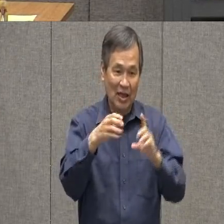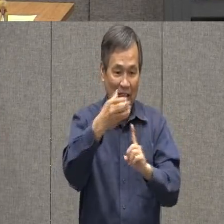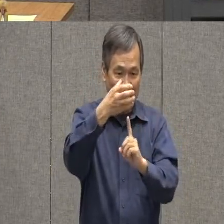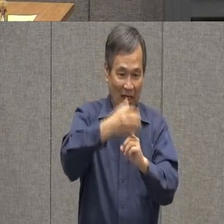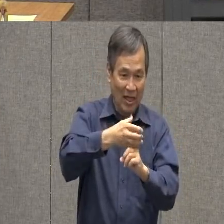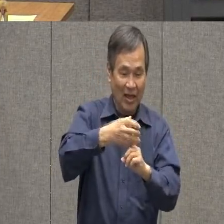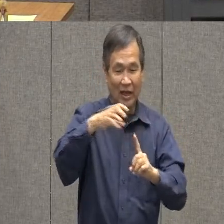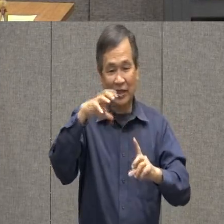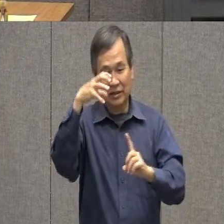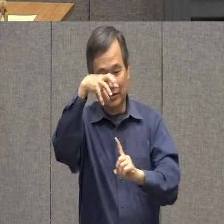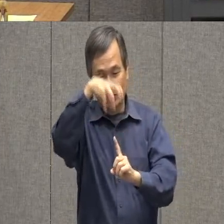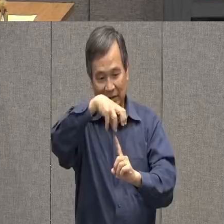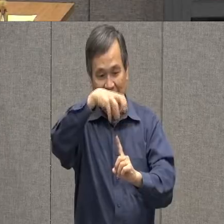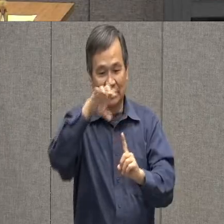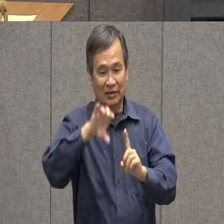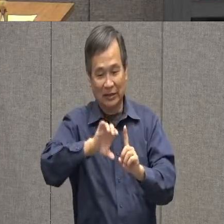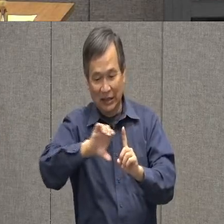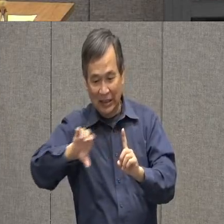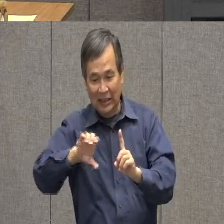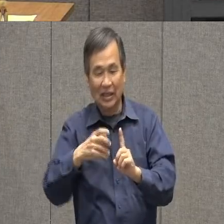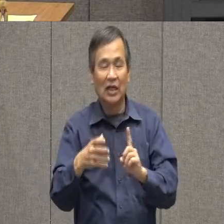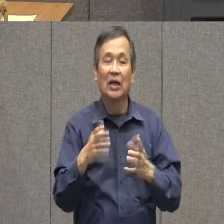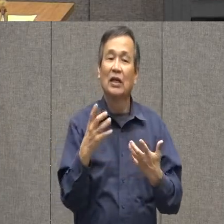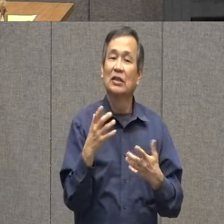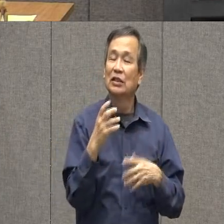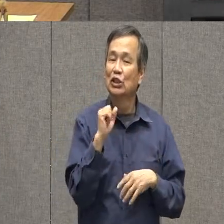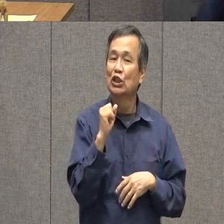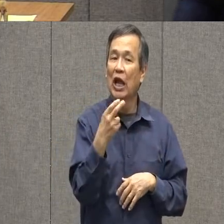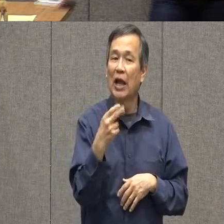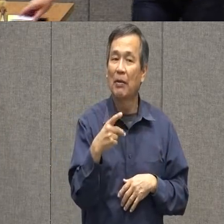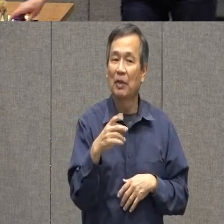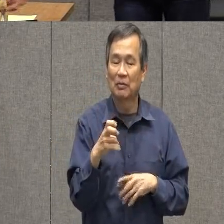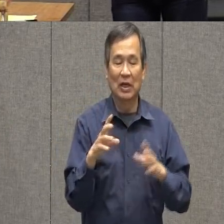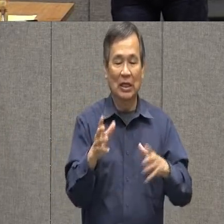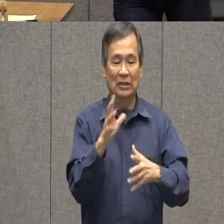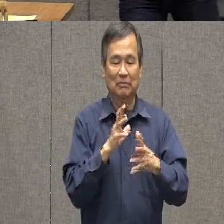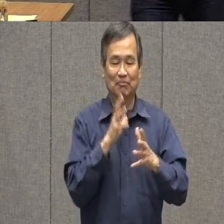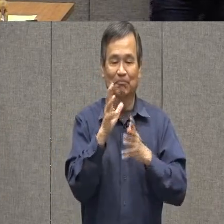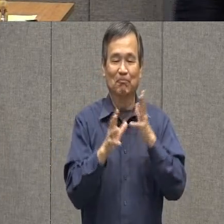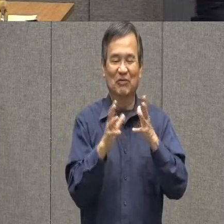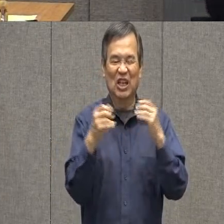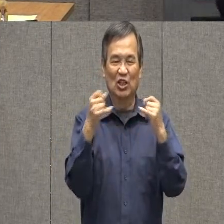We layer up when we make artwork. So gesture drawing. Let me show you how it works.